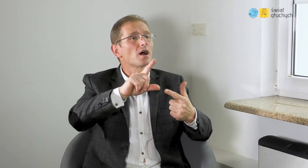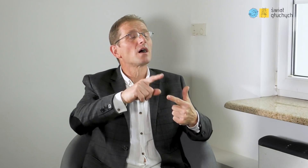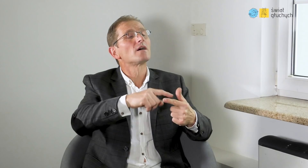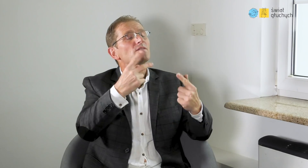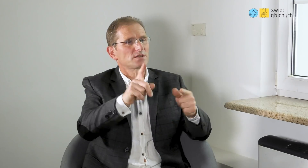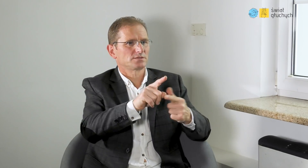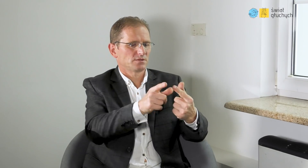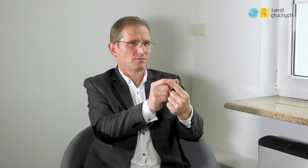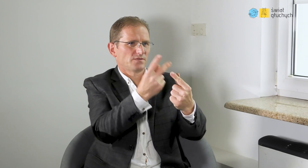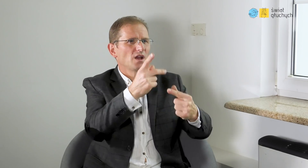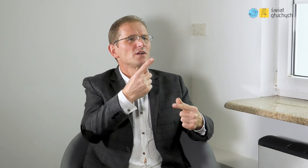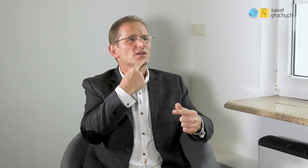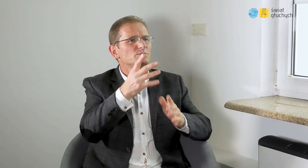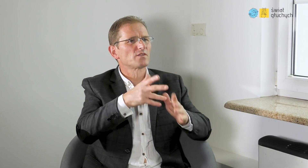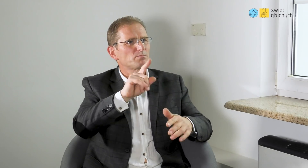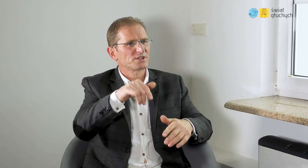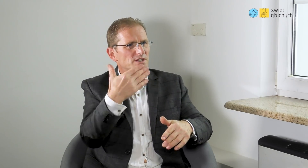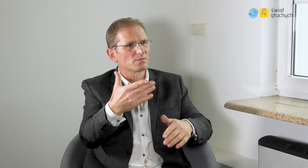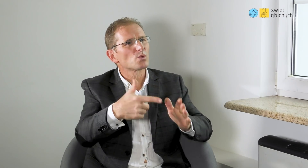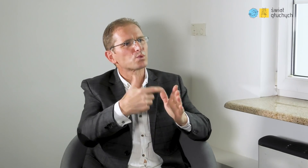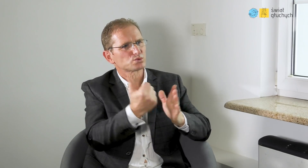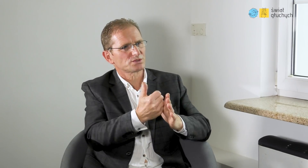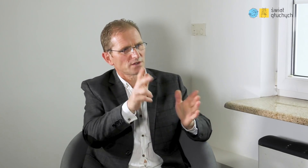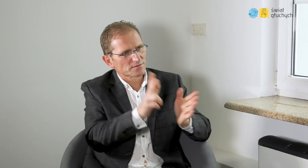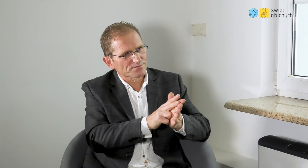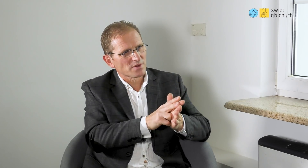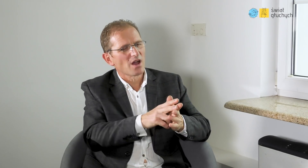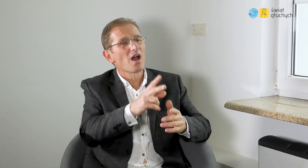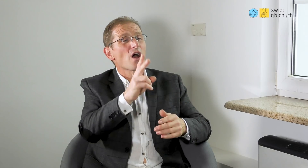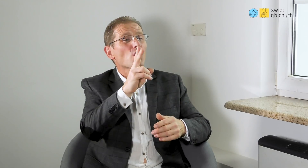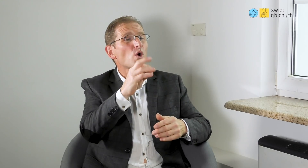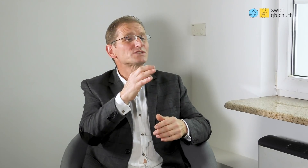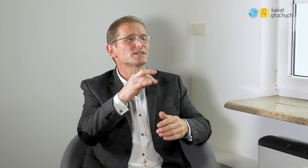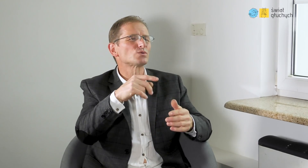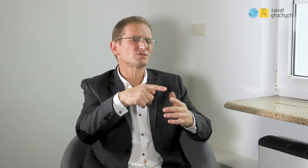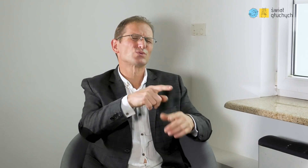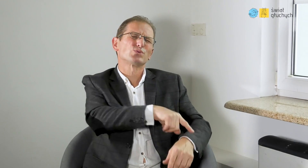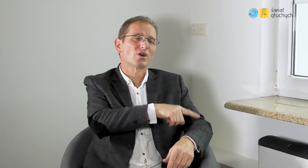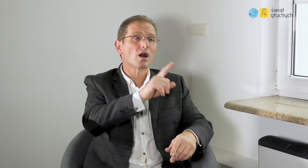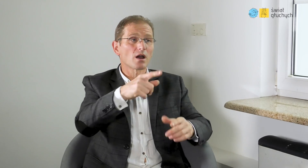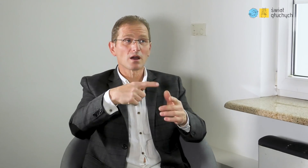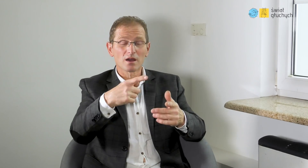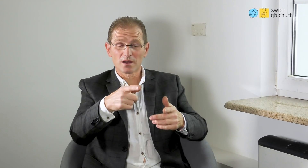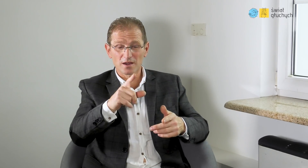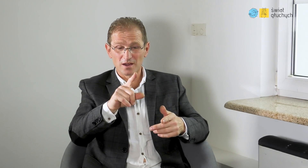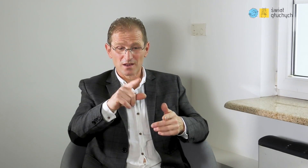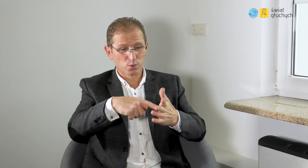Another issue is this, That there should be a law on Polish Sign Language and exist in the Constitution. This is a very long process.